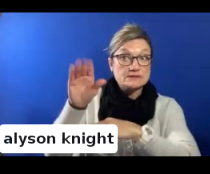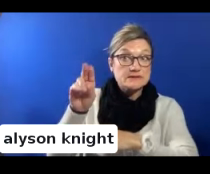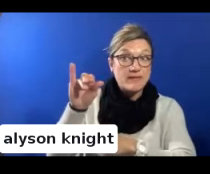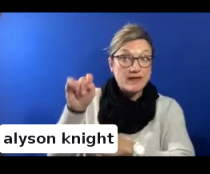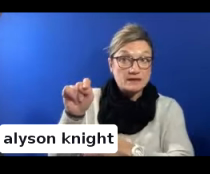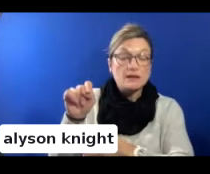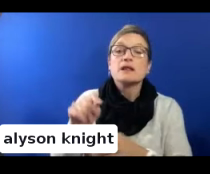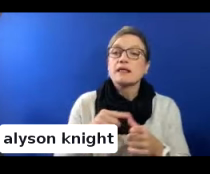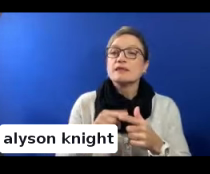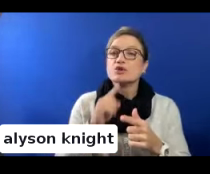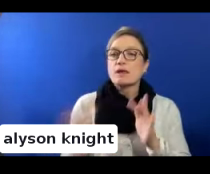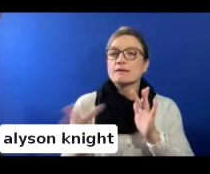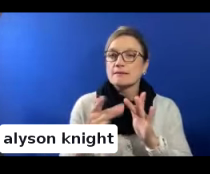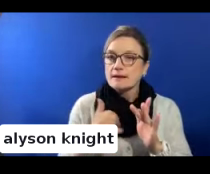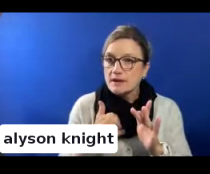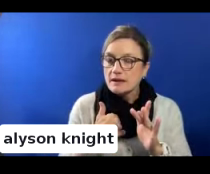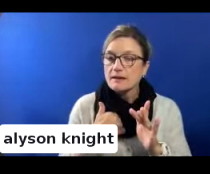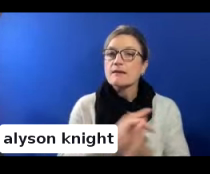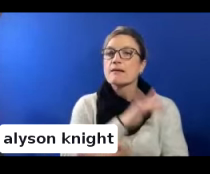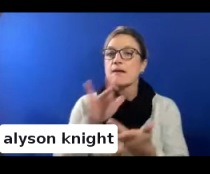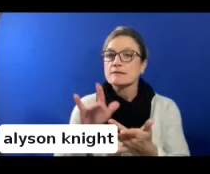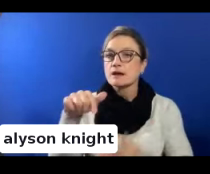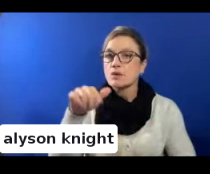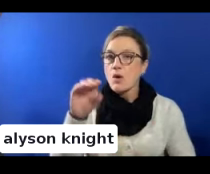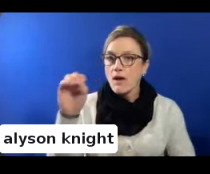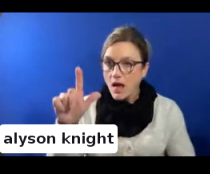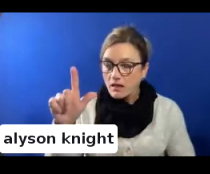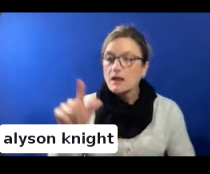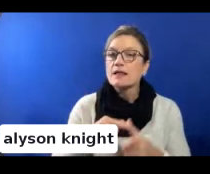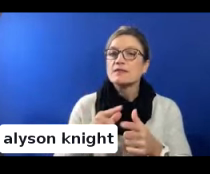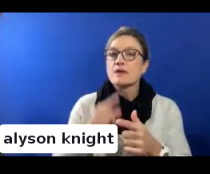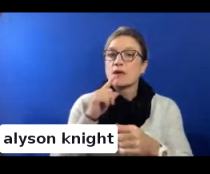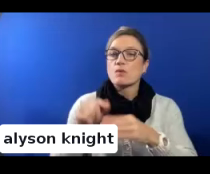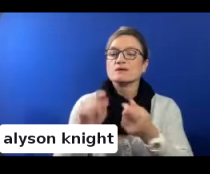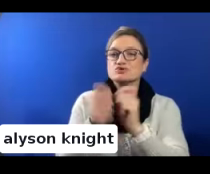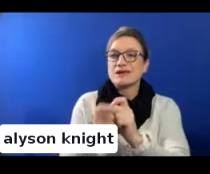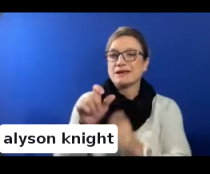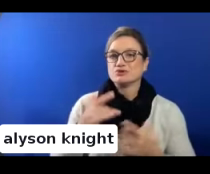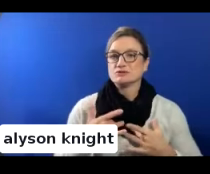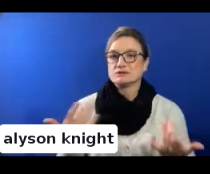easily reach out to me or QoL and we will revert the status for you to make the update.